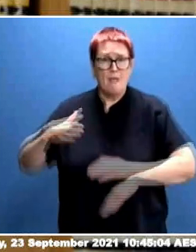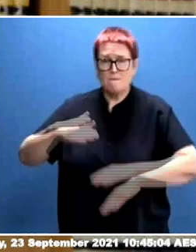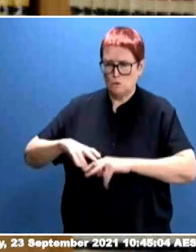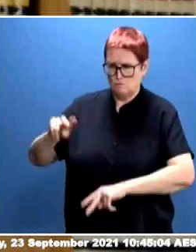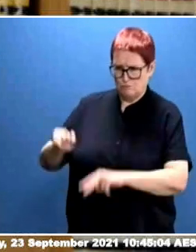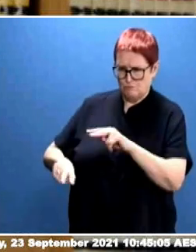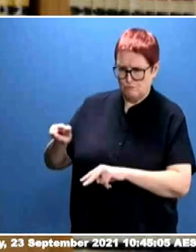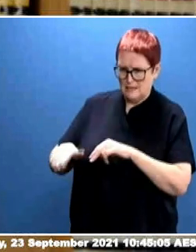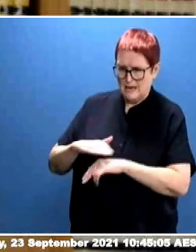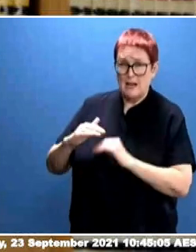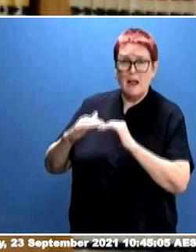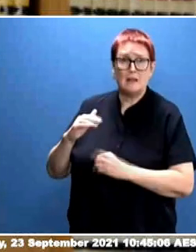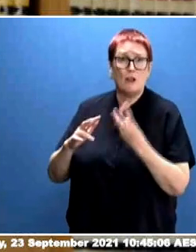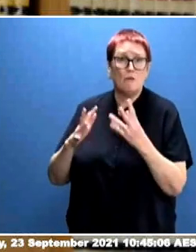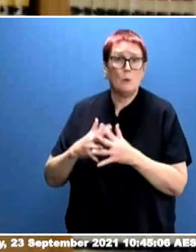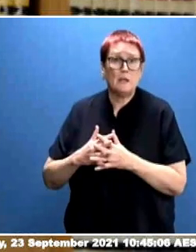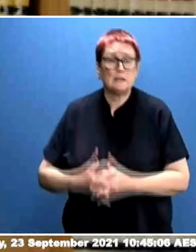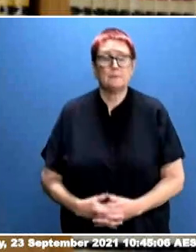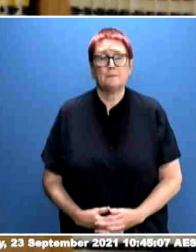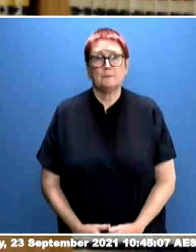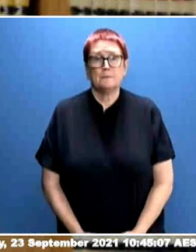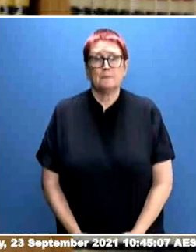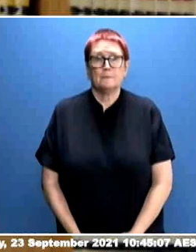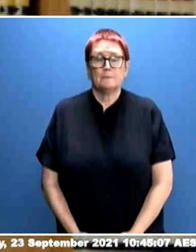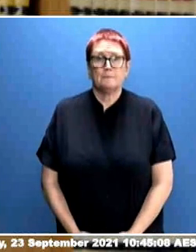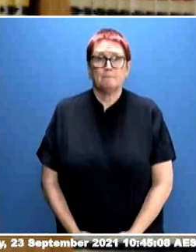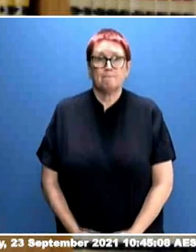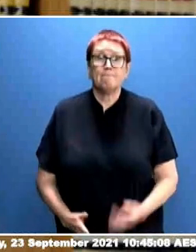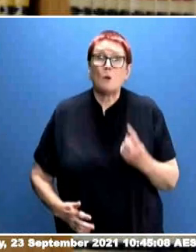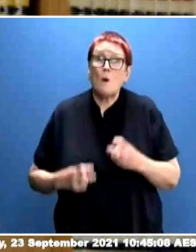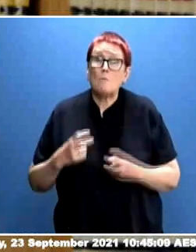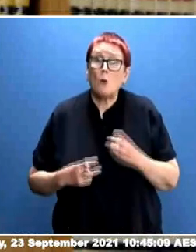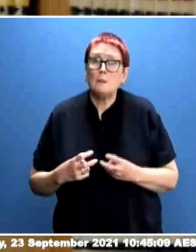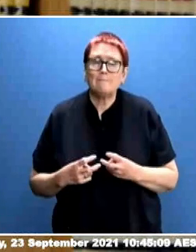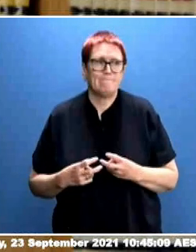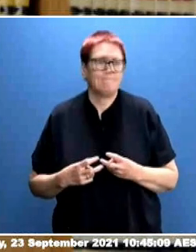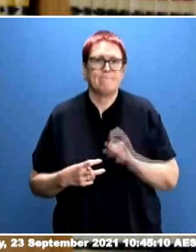in the 3-week period. The issue we have in that space is often the availability and resourcing